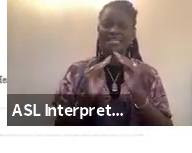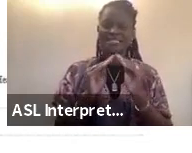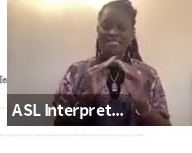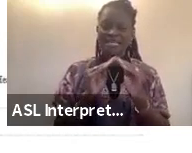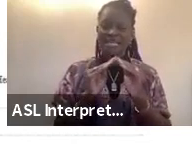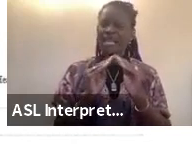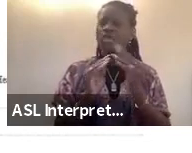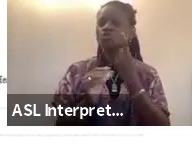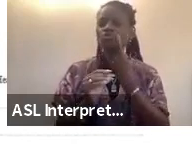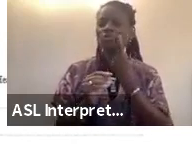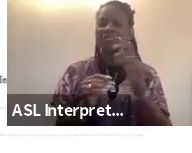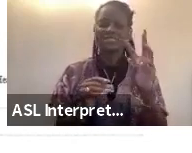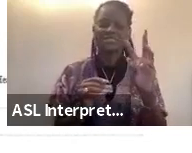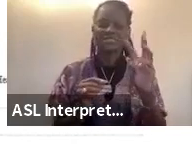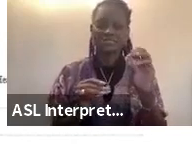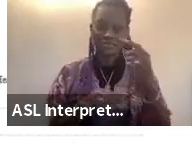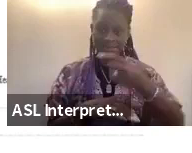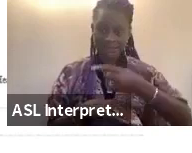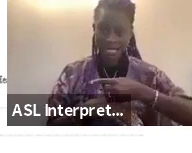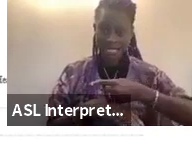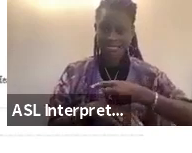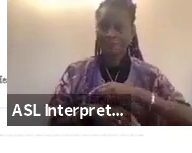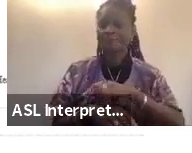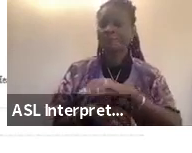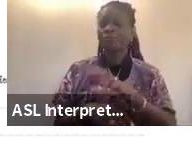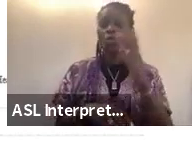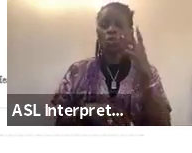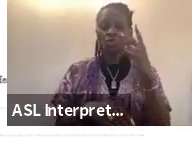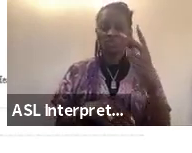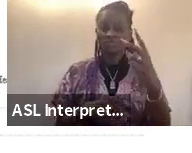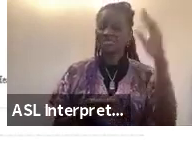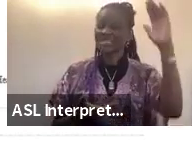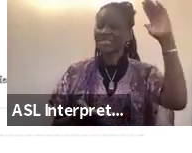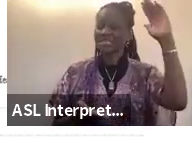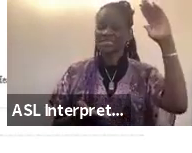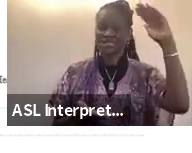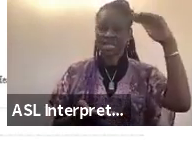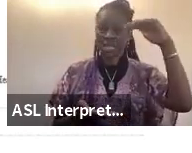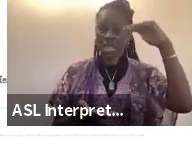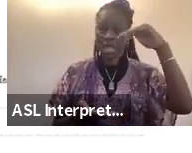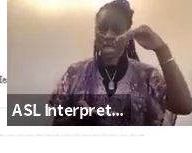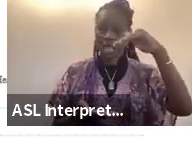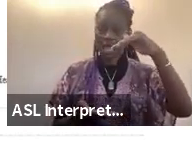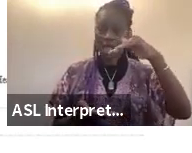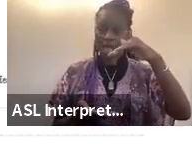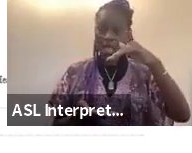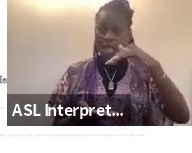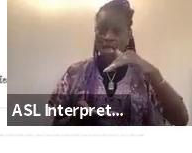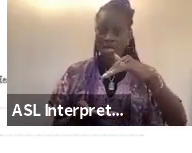In most geographies, we are seeing a decline in case rates. The greatest number of cases